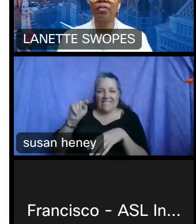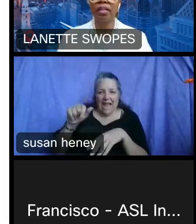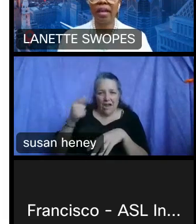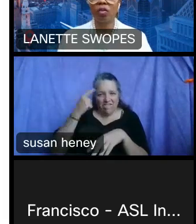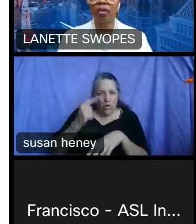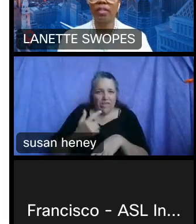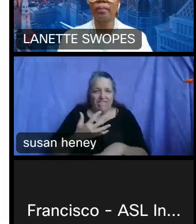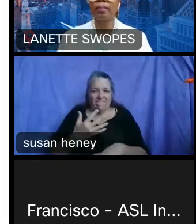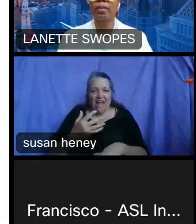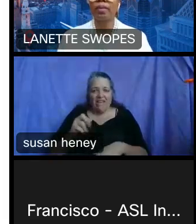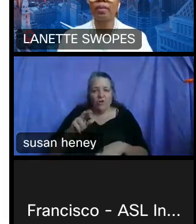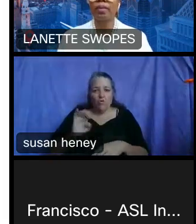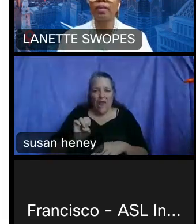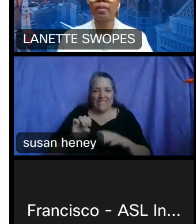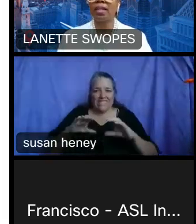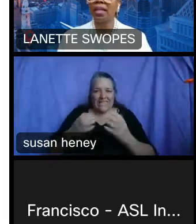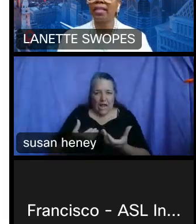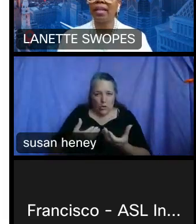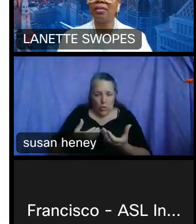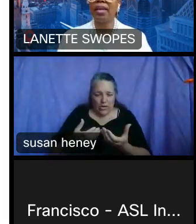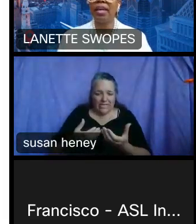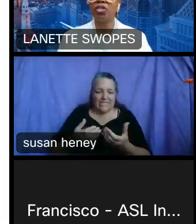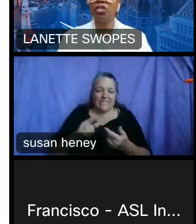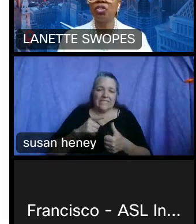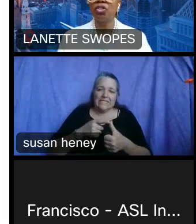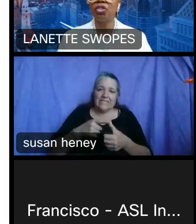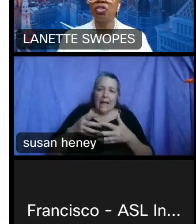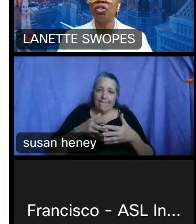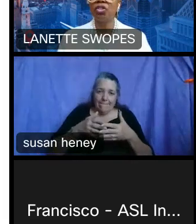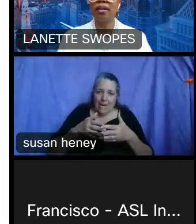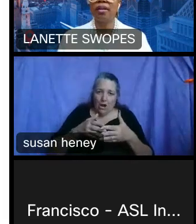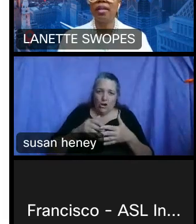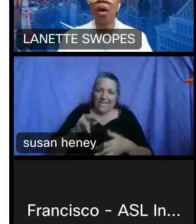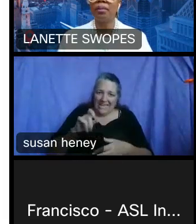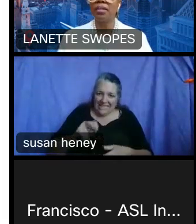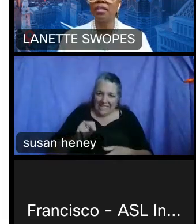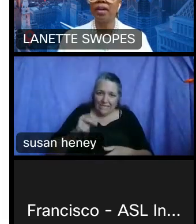five race categories American Indian and Alaska Native, Asian, Black, Native Hawaiian and Pacific